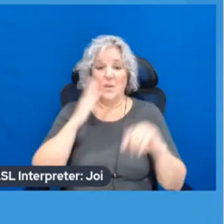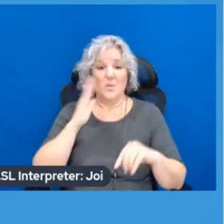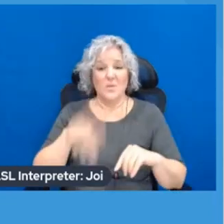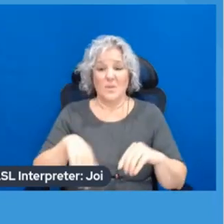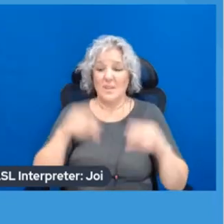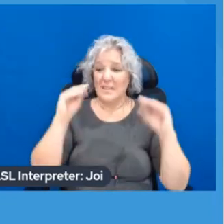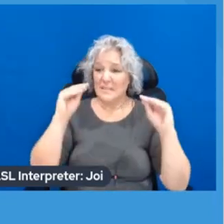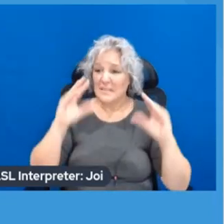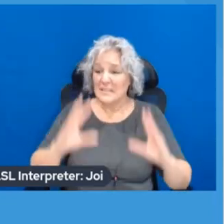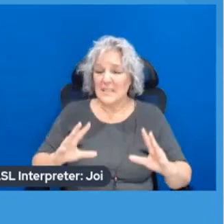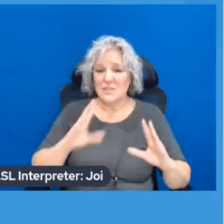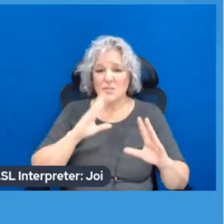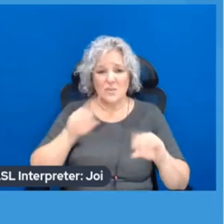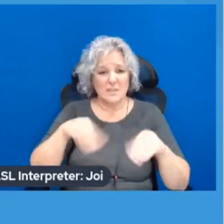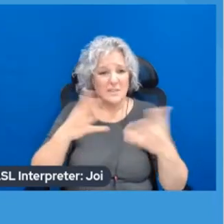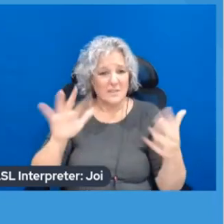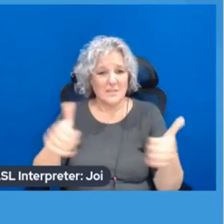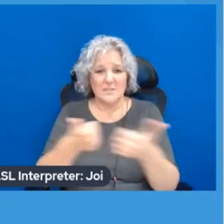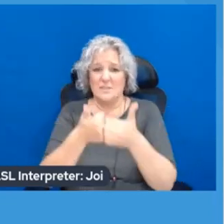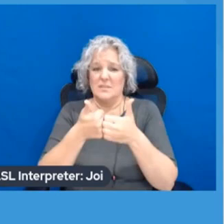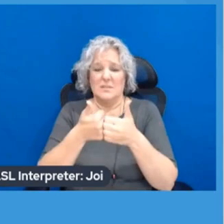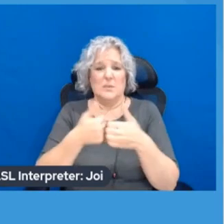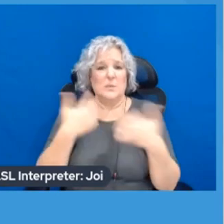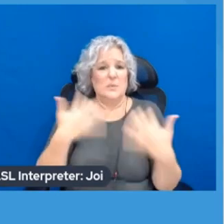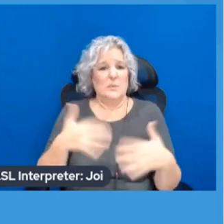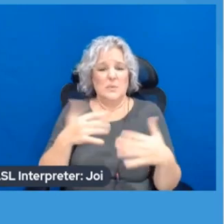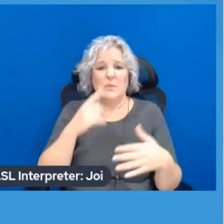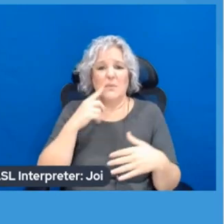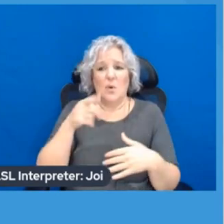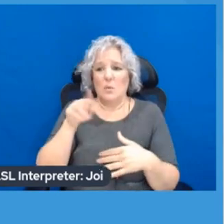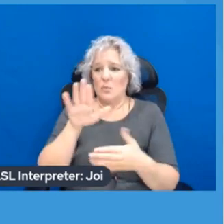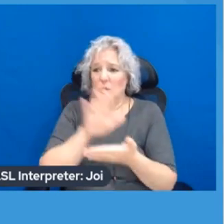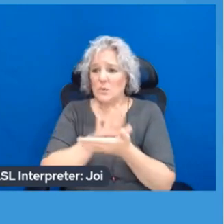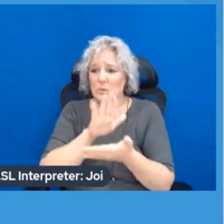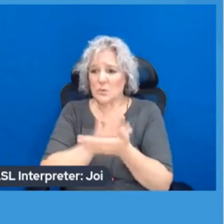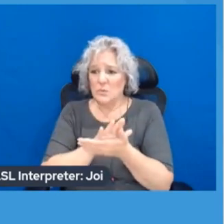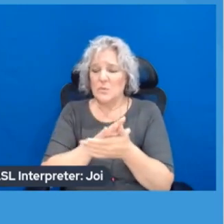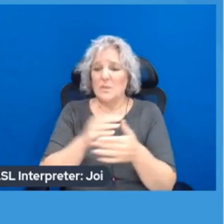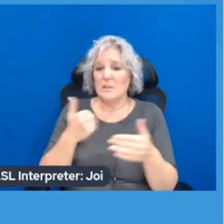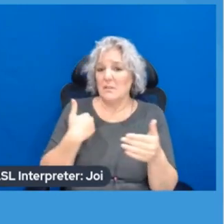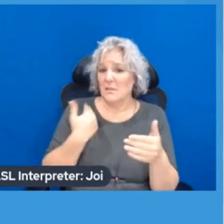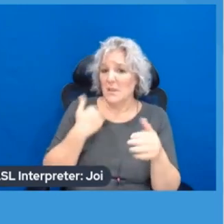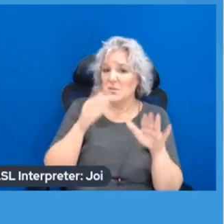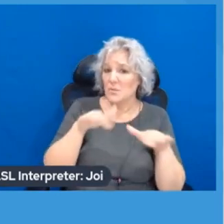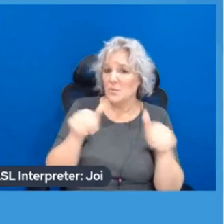face challenges to successfully serve preschool children, including young children with disabilities.